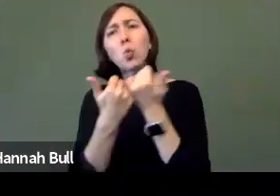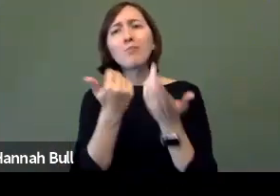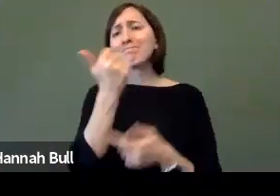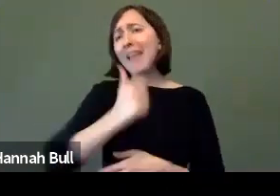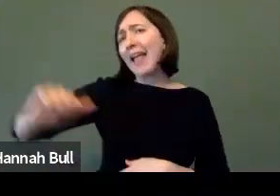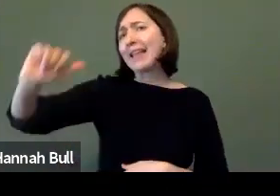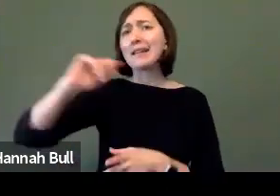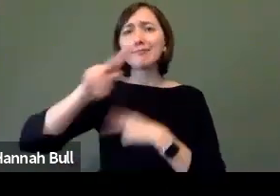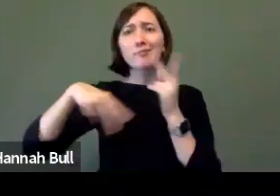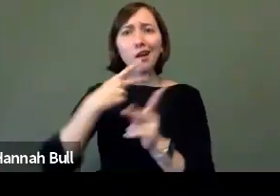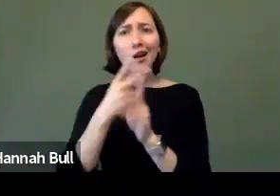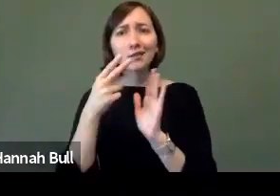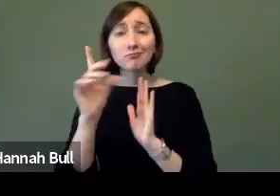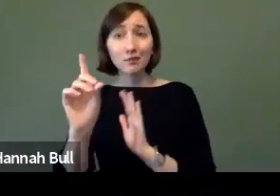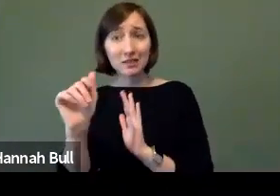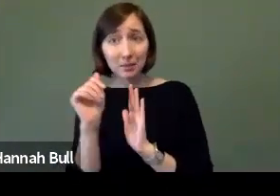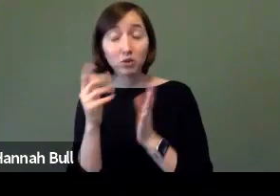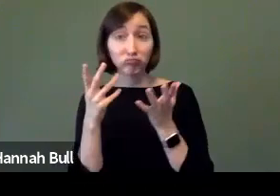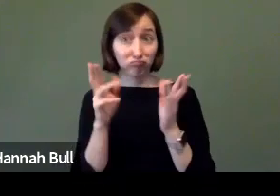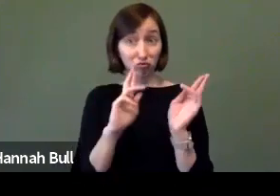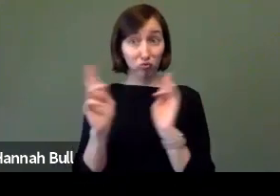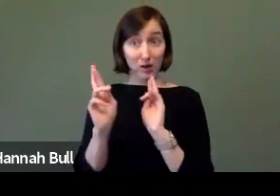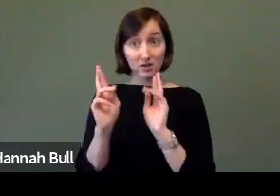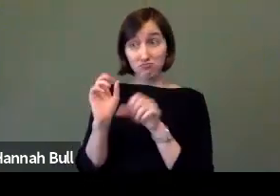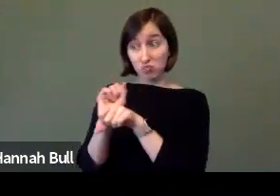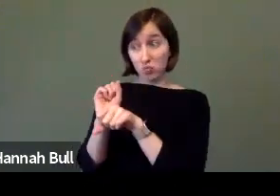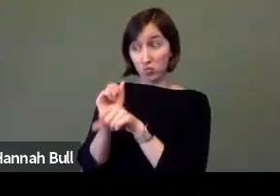to return to work, to get a job,